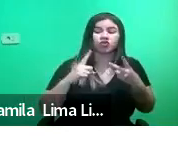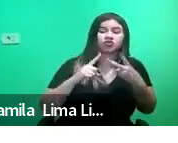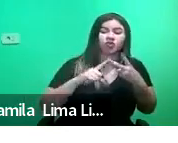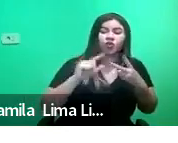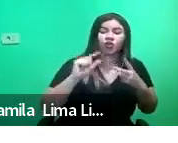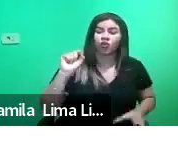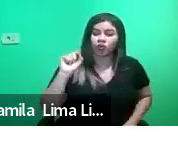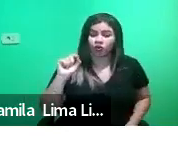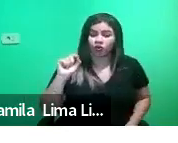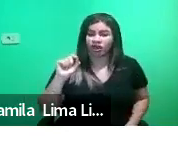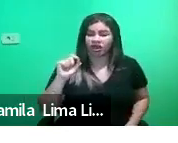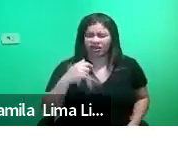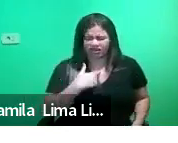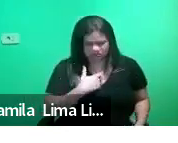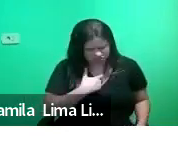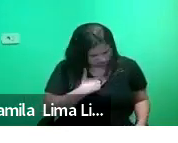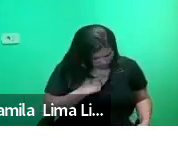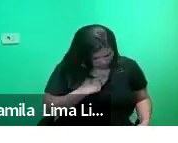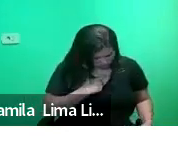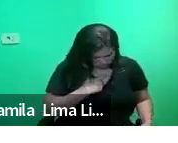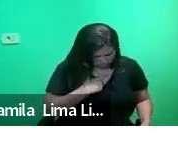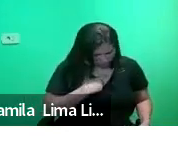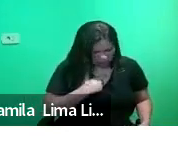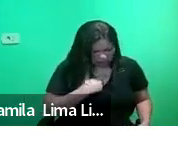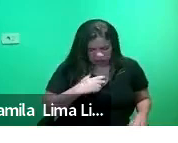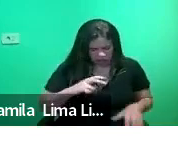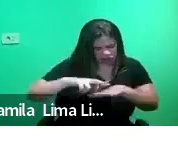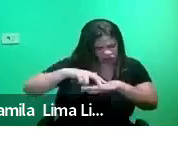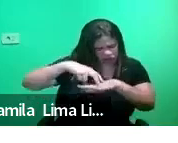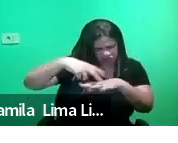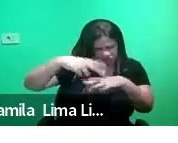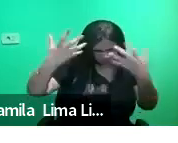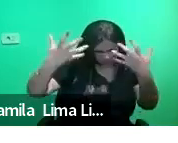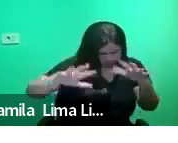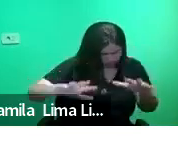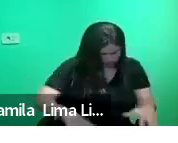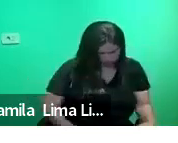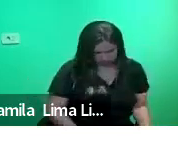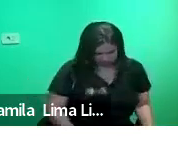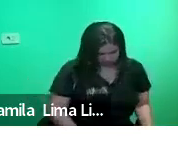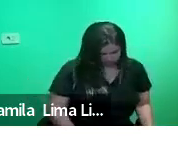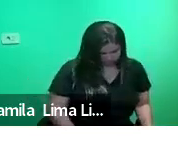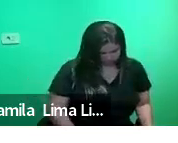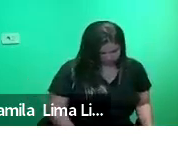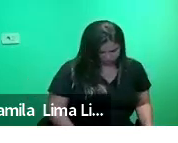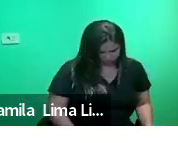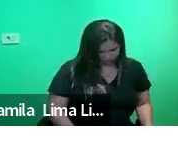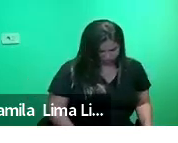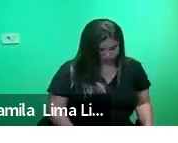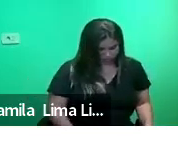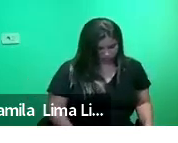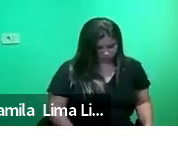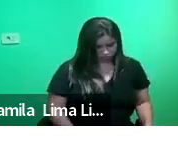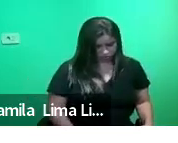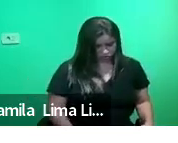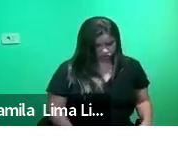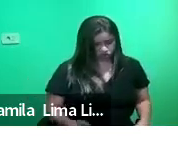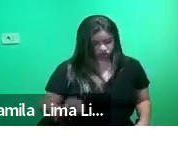I don't want to get up I don't want to get up okay I don't want to get up okay so the o there is there is also number 3